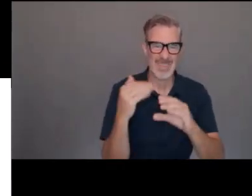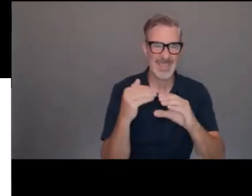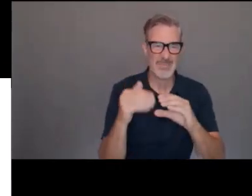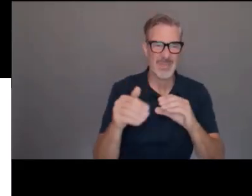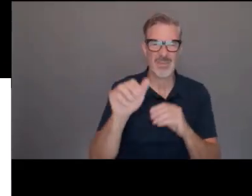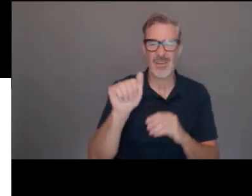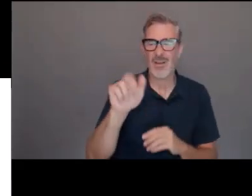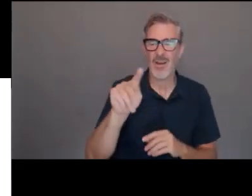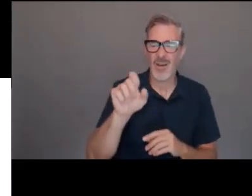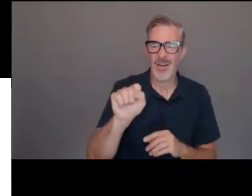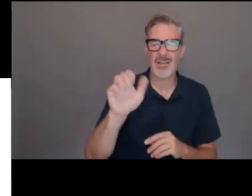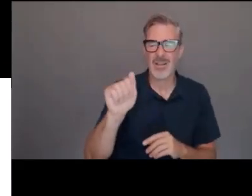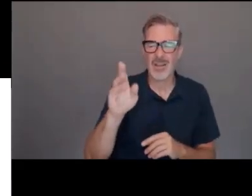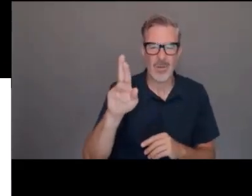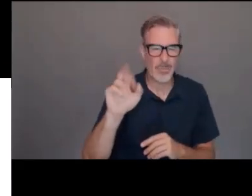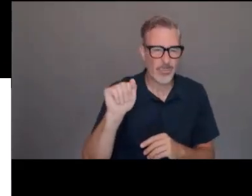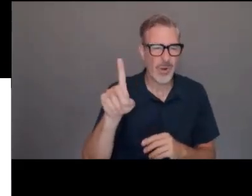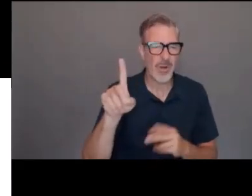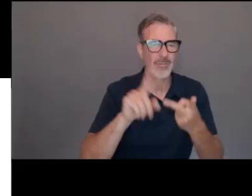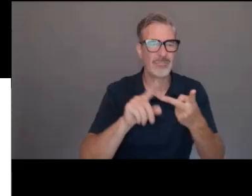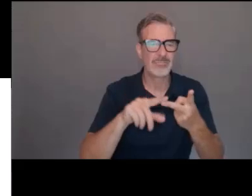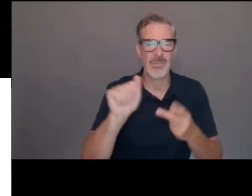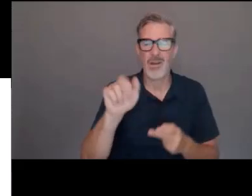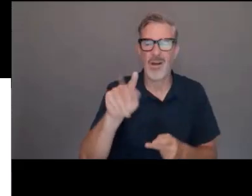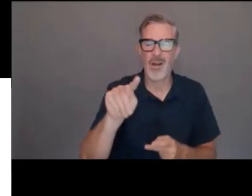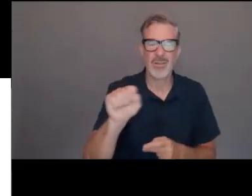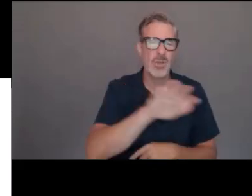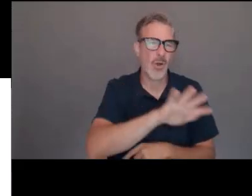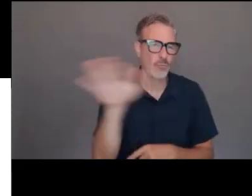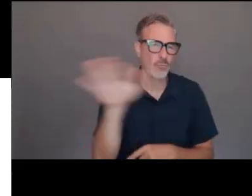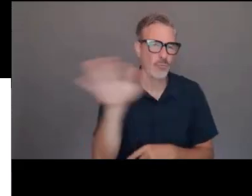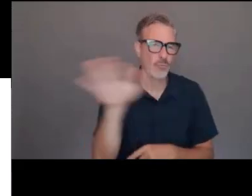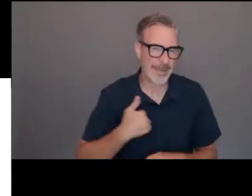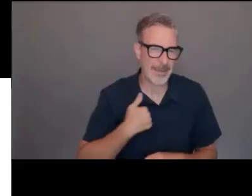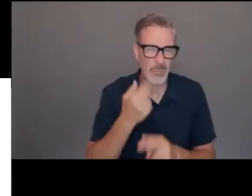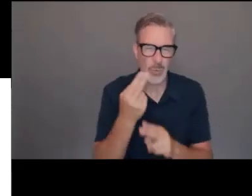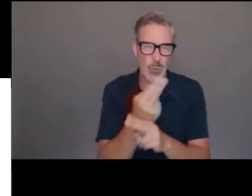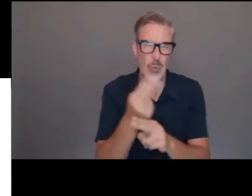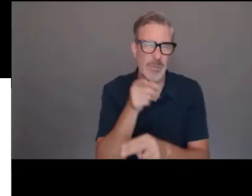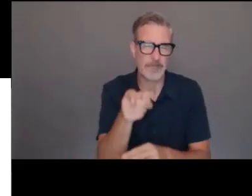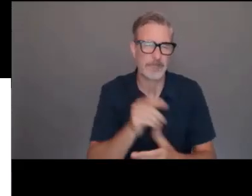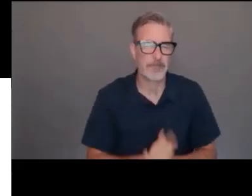if there's a doubt, and that will be triaged further to us. So, that about covers it.